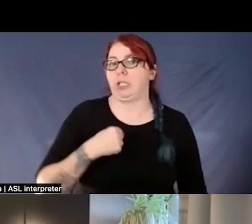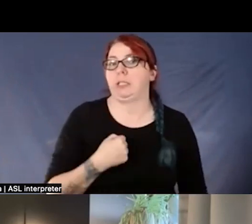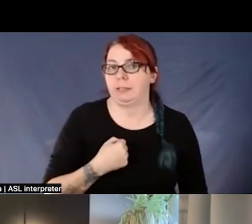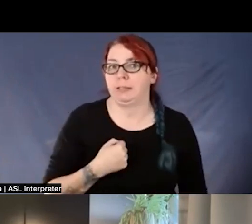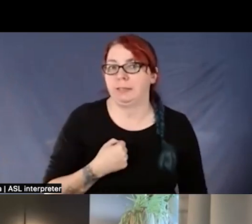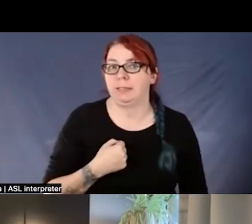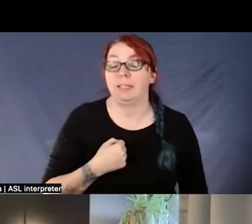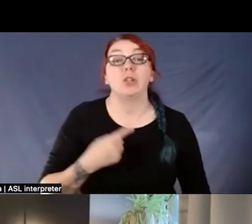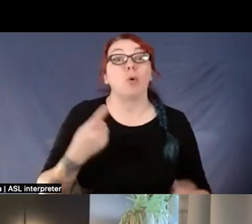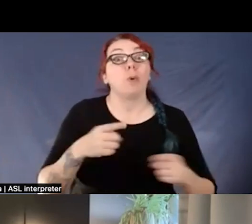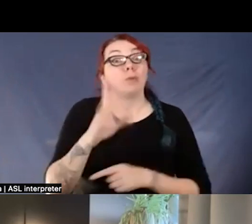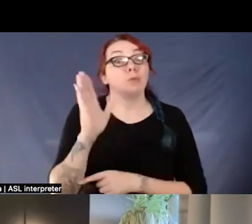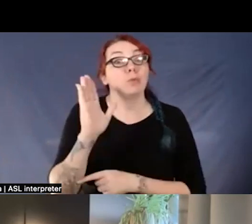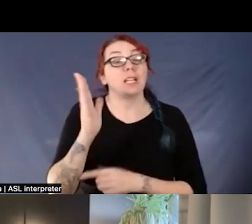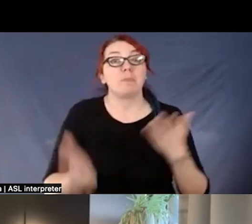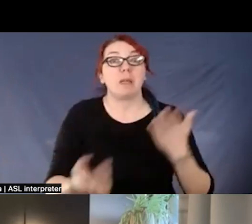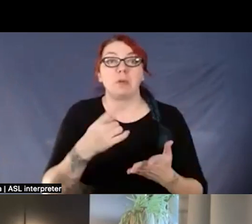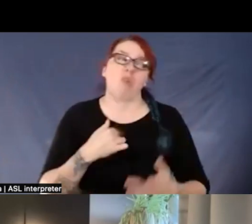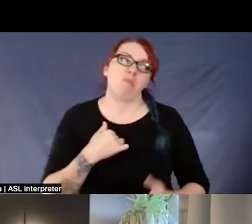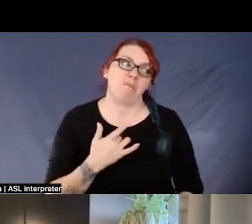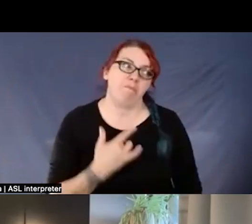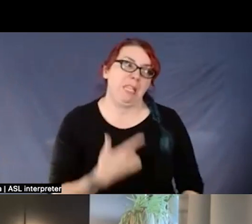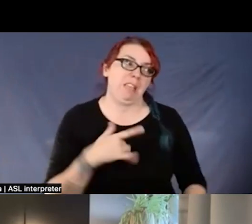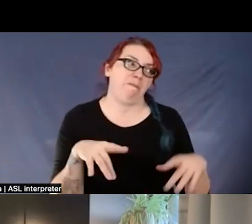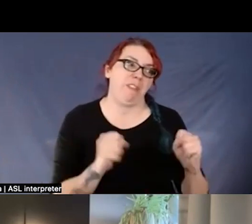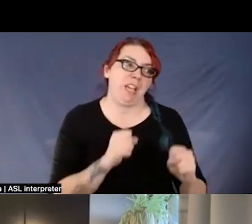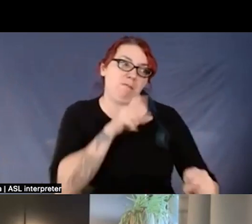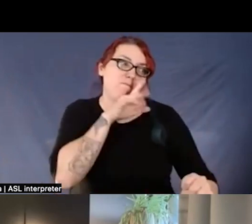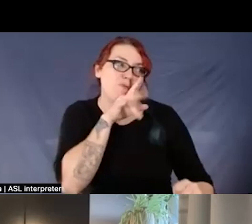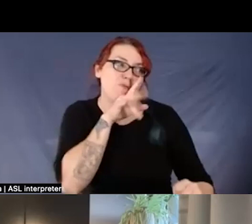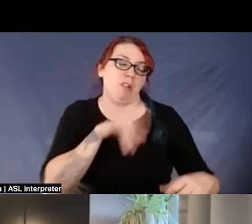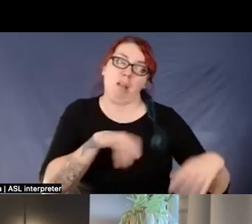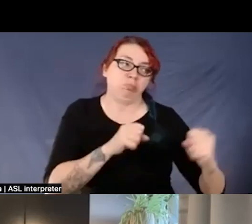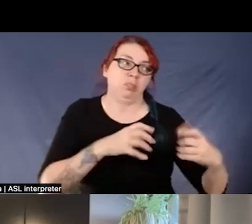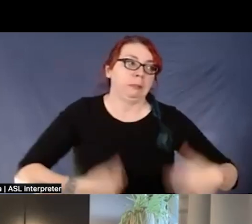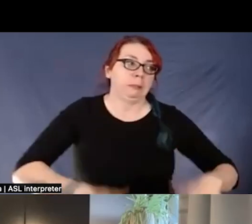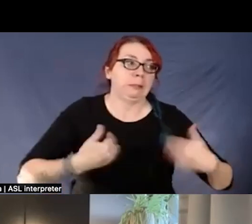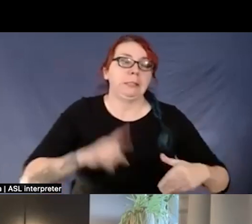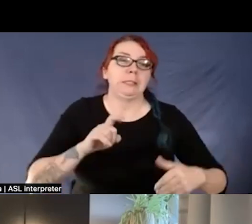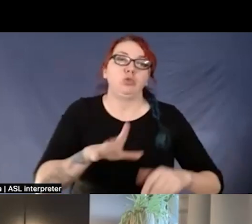presenting and need to speak more slowly or speed up when you want to read more quickly.